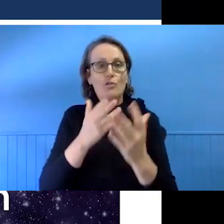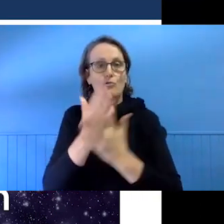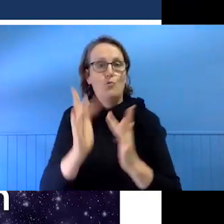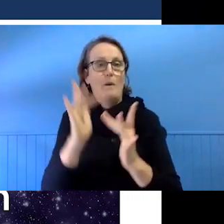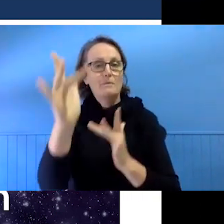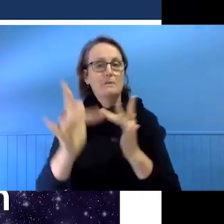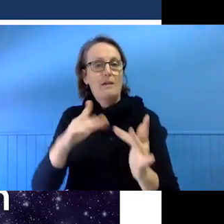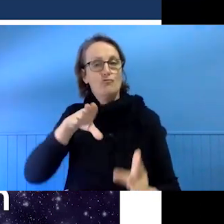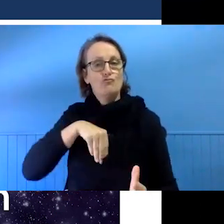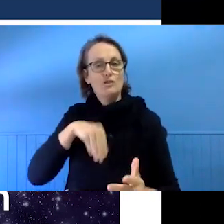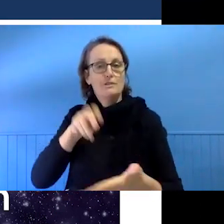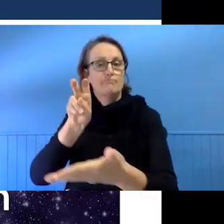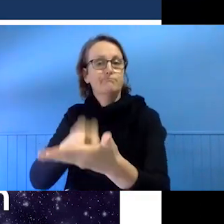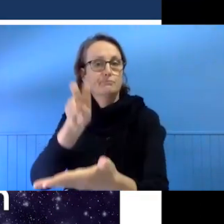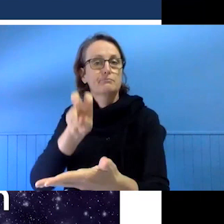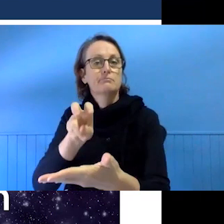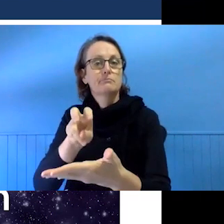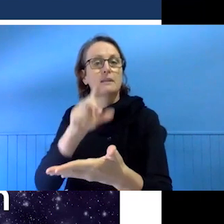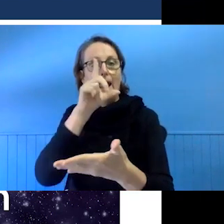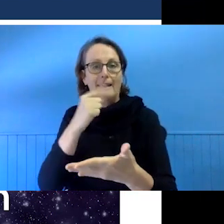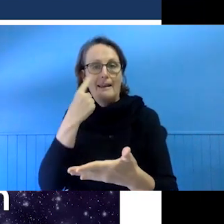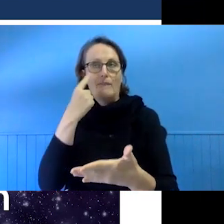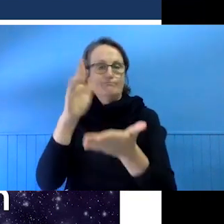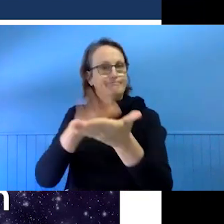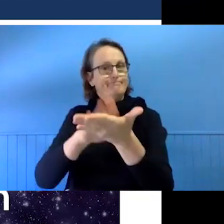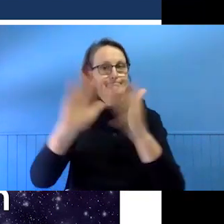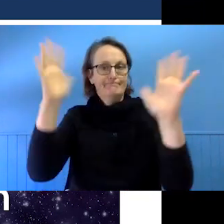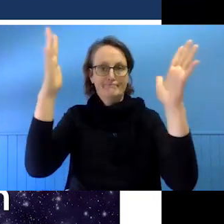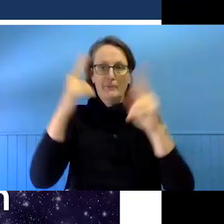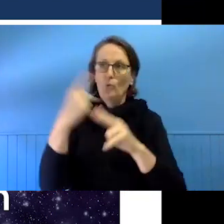celebrate some of the incredible work of the artists as part of the awards.